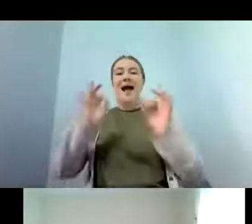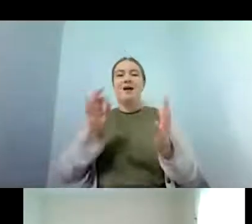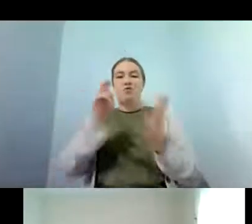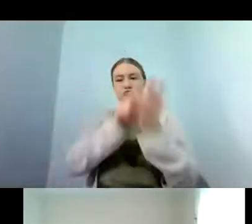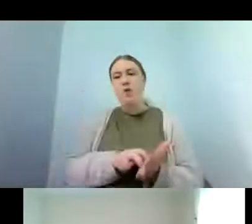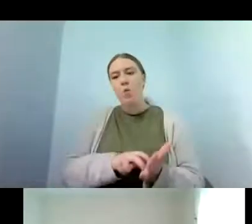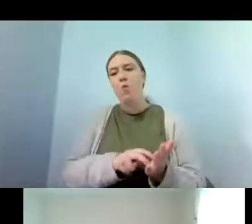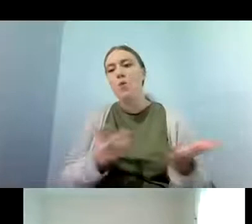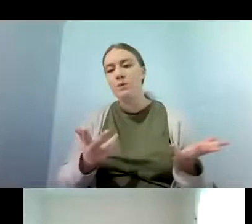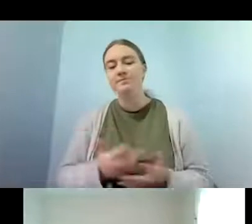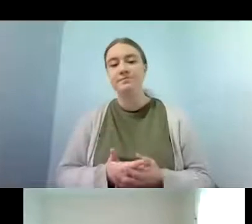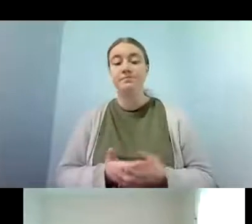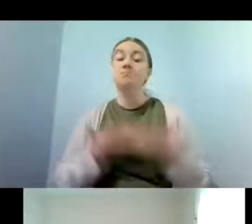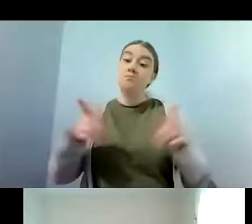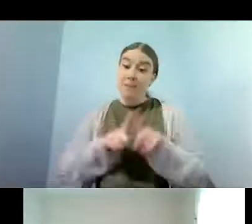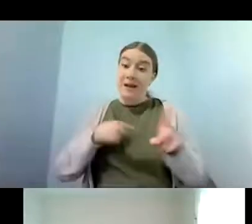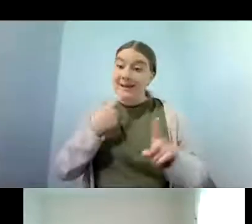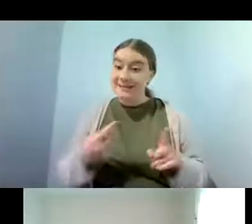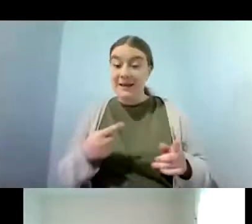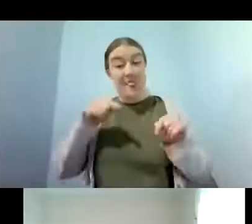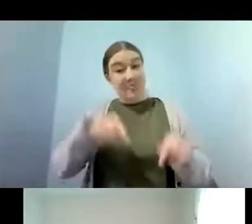and so as i said this information is going to help us monitor